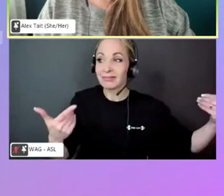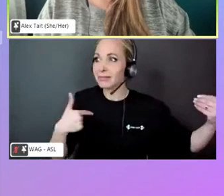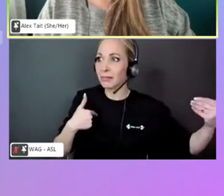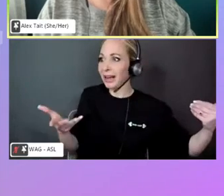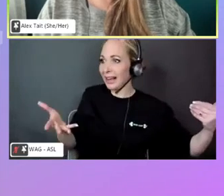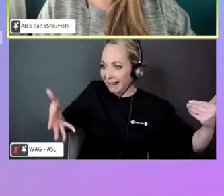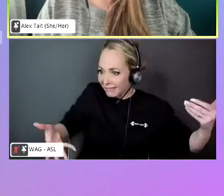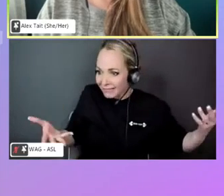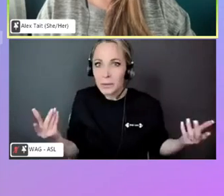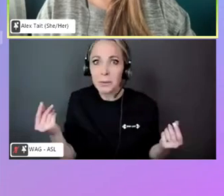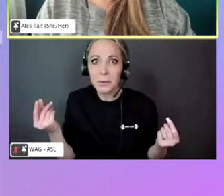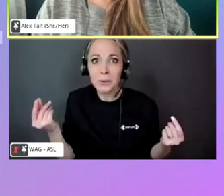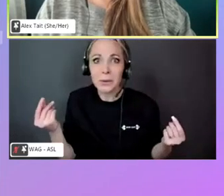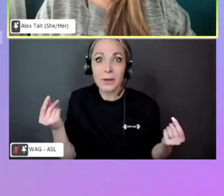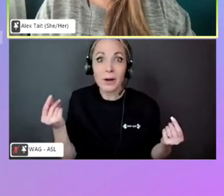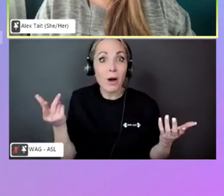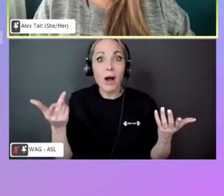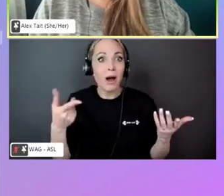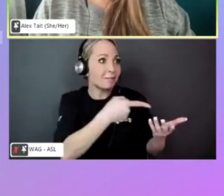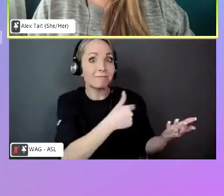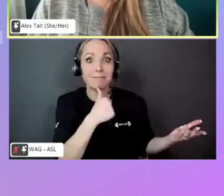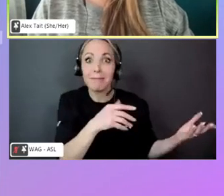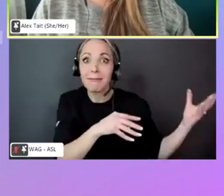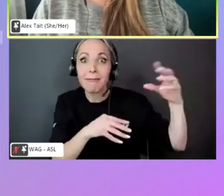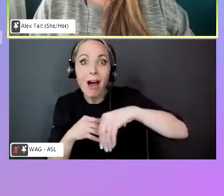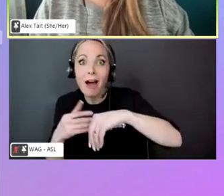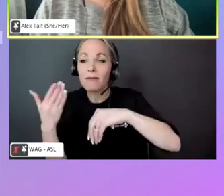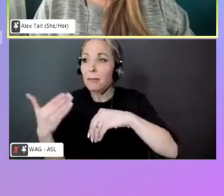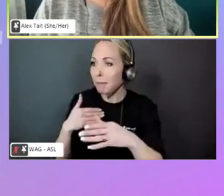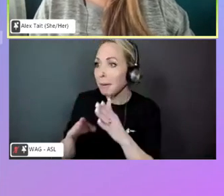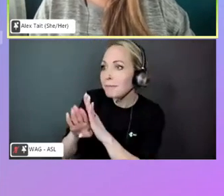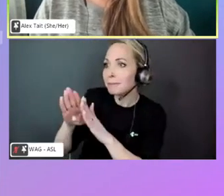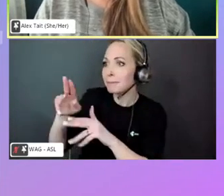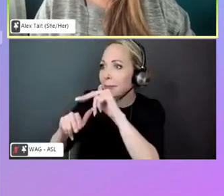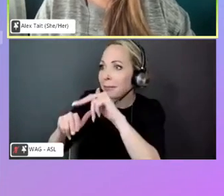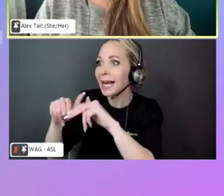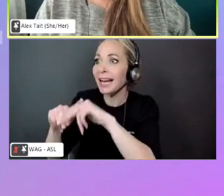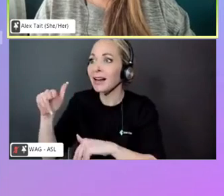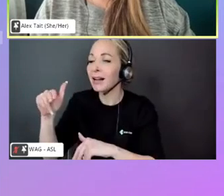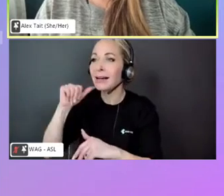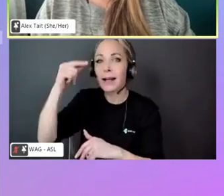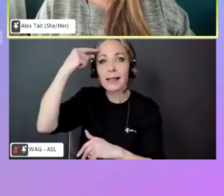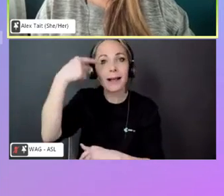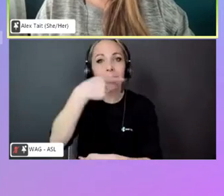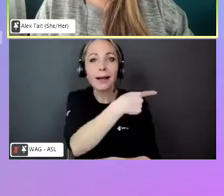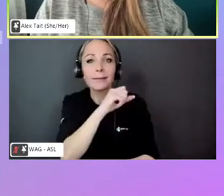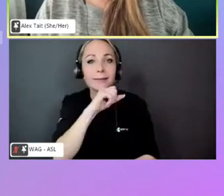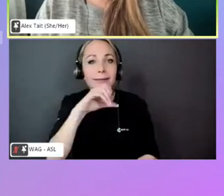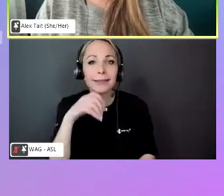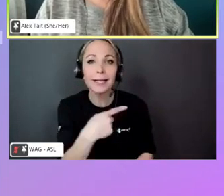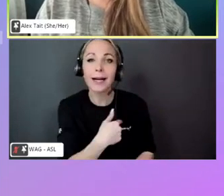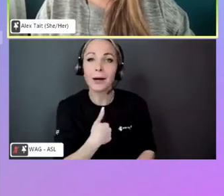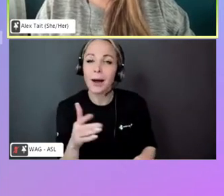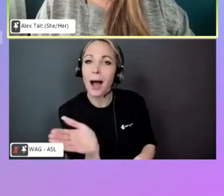workforce is lacking any form of diversity, we run the risk of alienating people from our products.